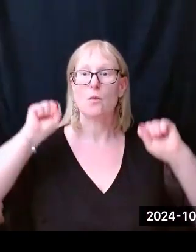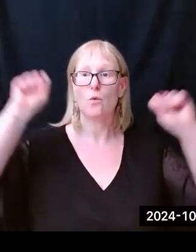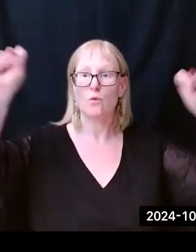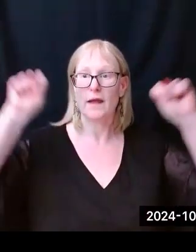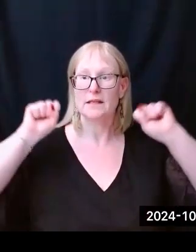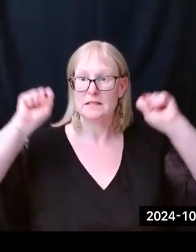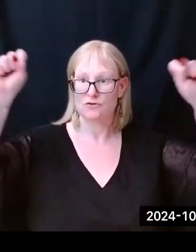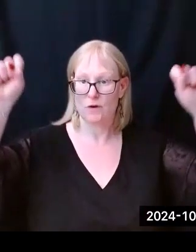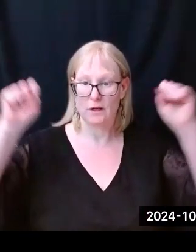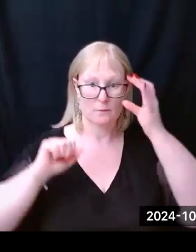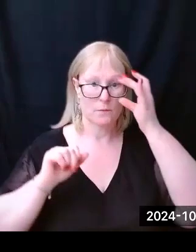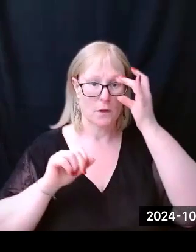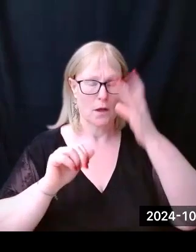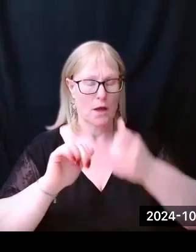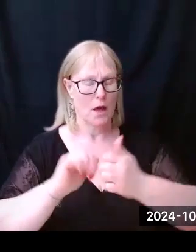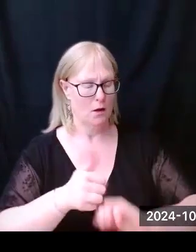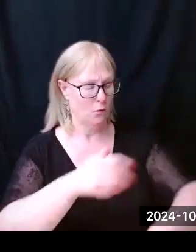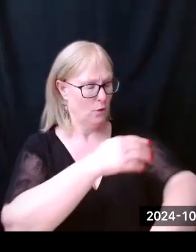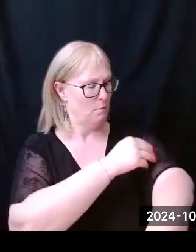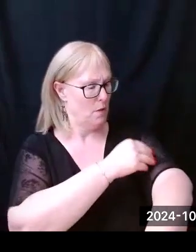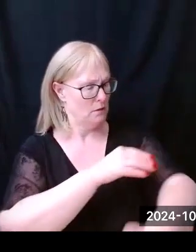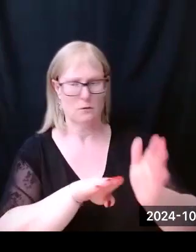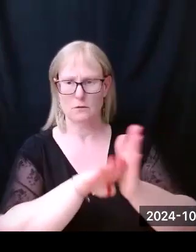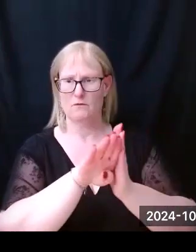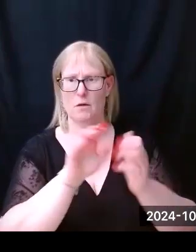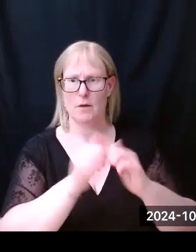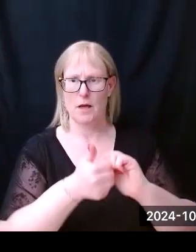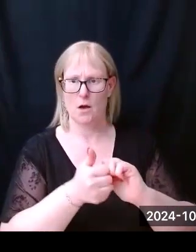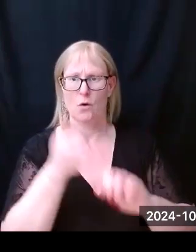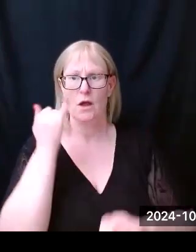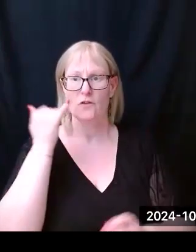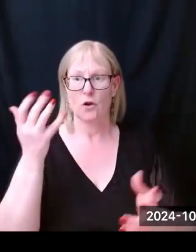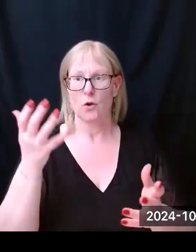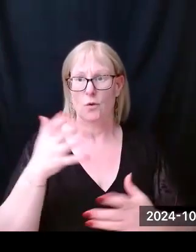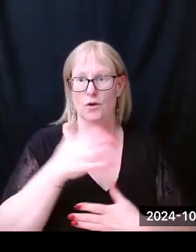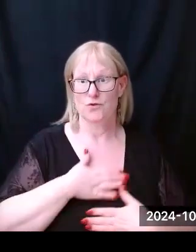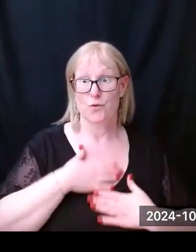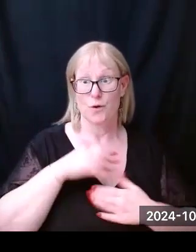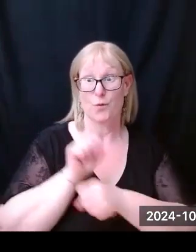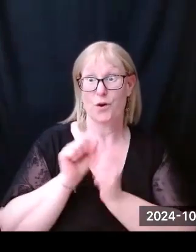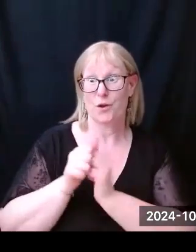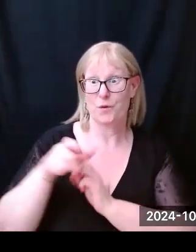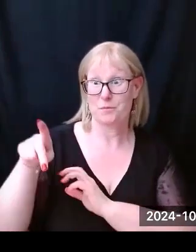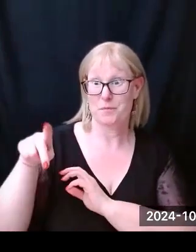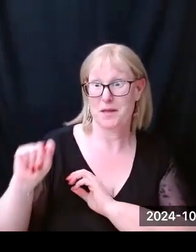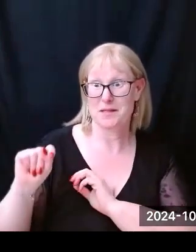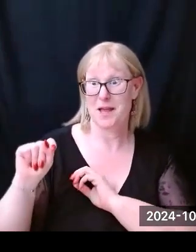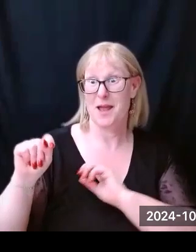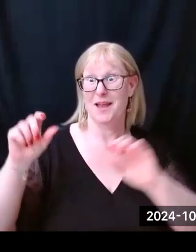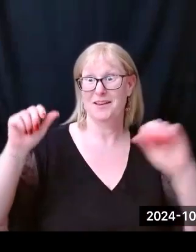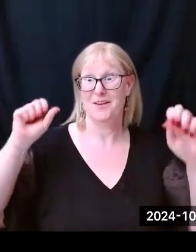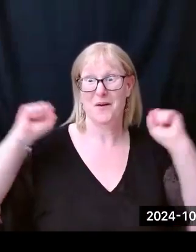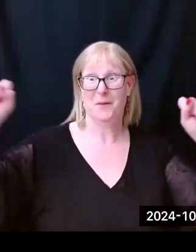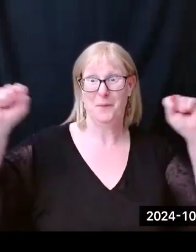So we help build a muscle. Like if anybody here likes to work with a personal trainer or, you know, you want to do something, we have to